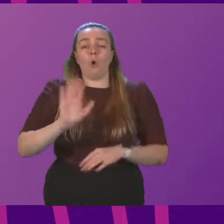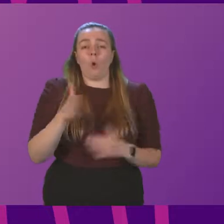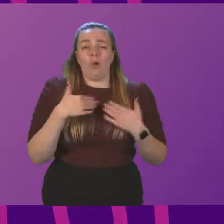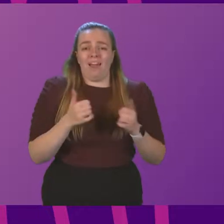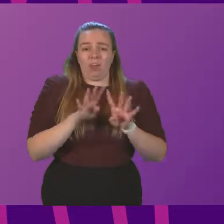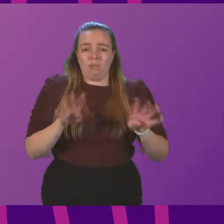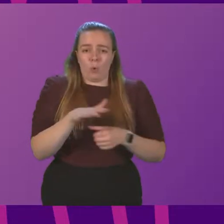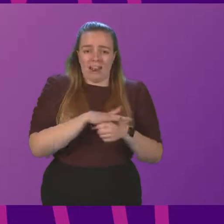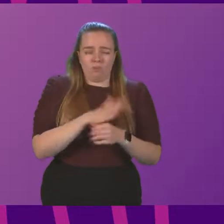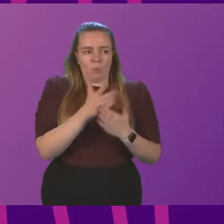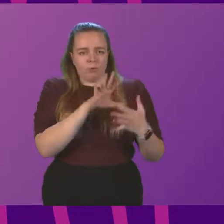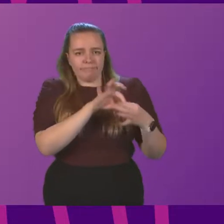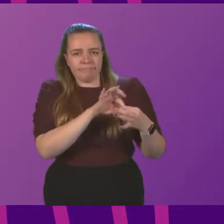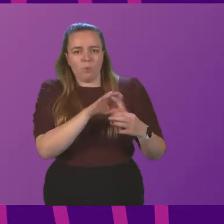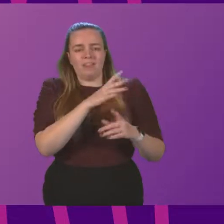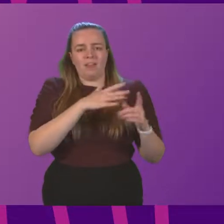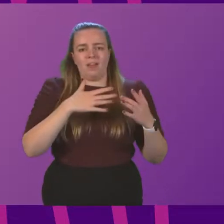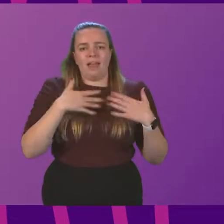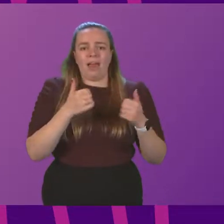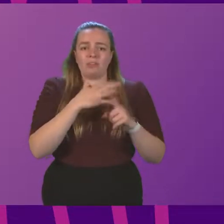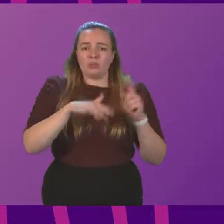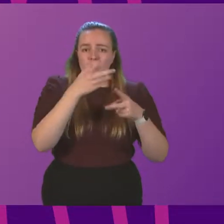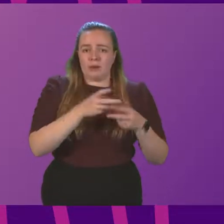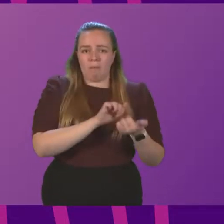closely with their health and social care partnerships to develop alternative care